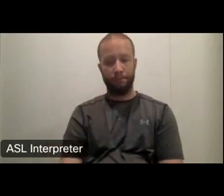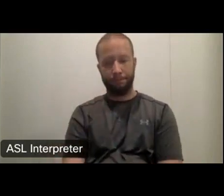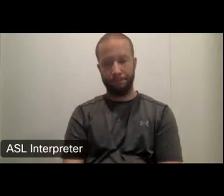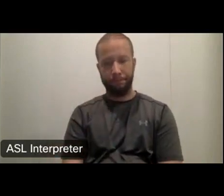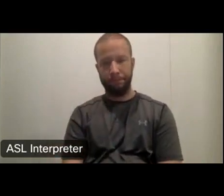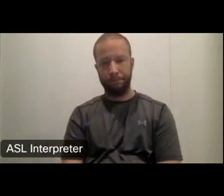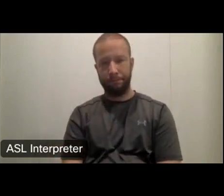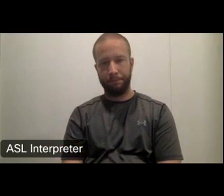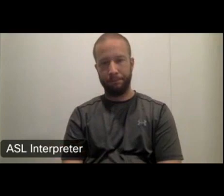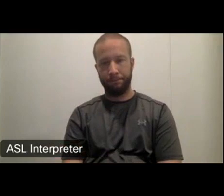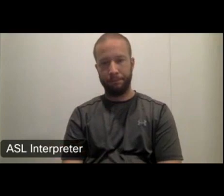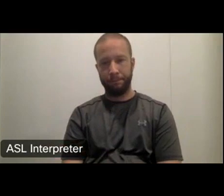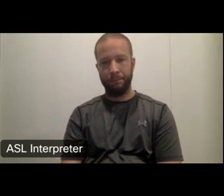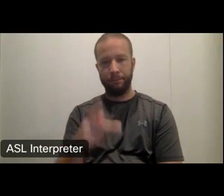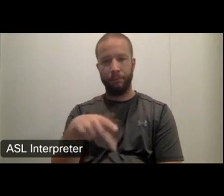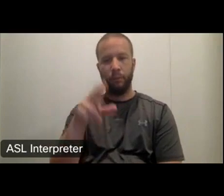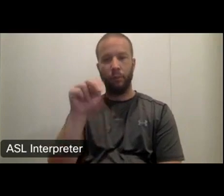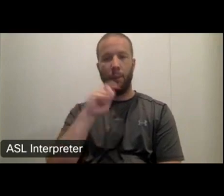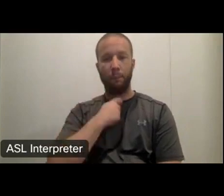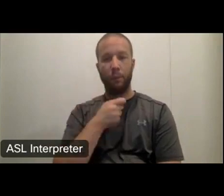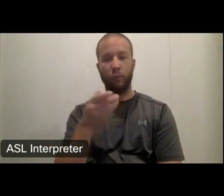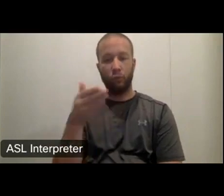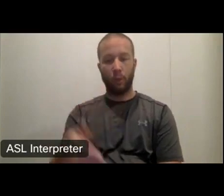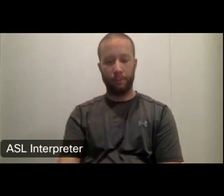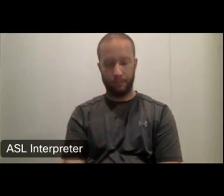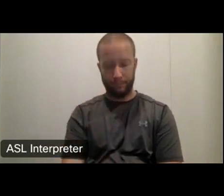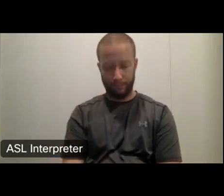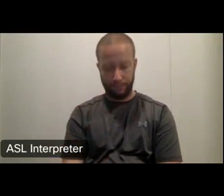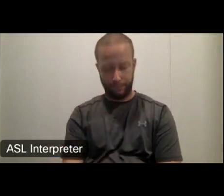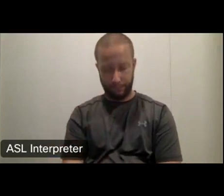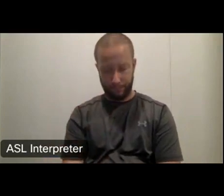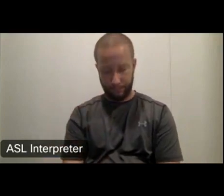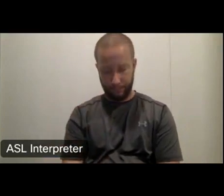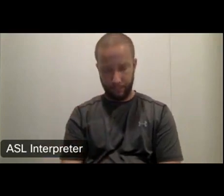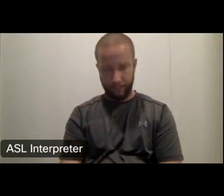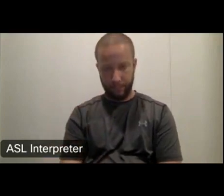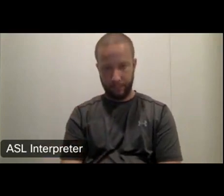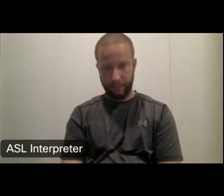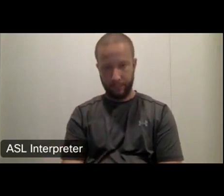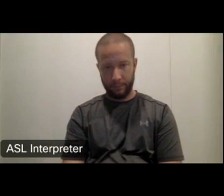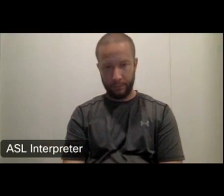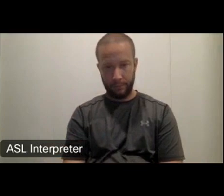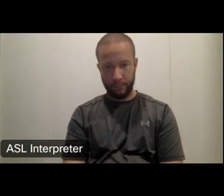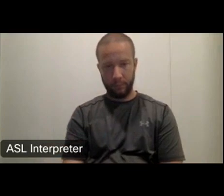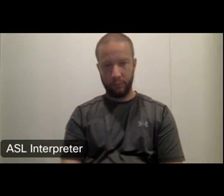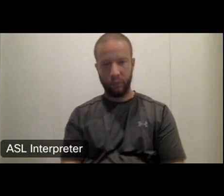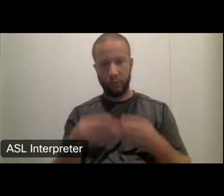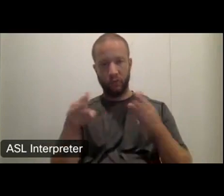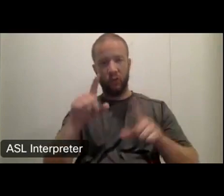you are now amused hi um thank you this is just a general question about circulators